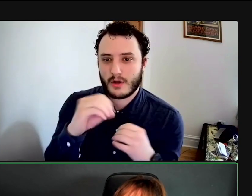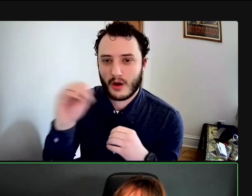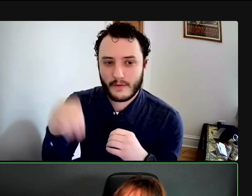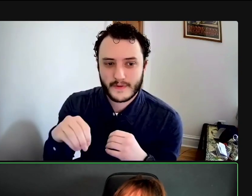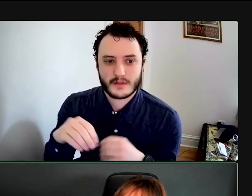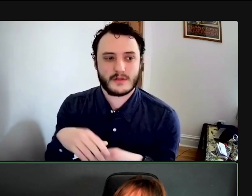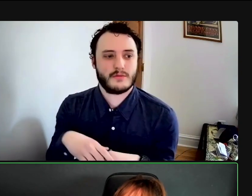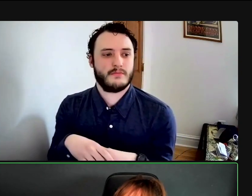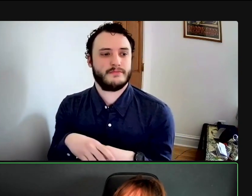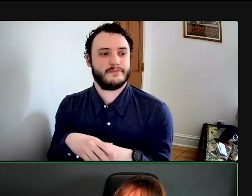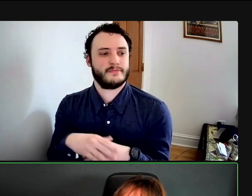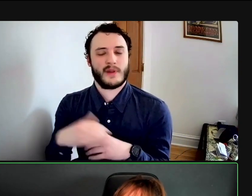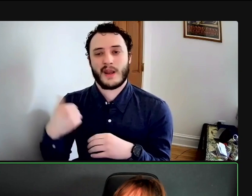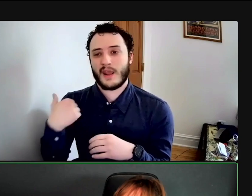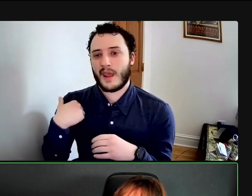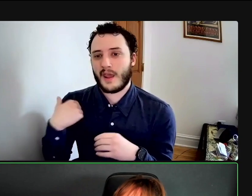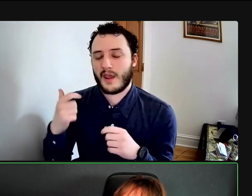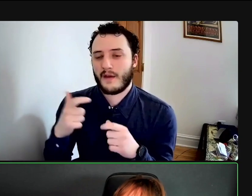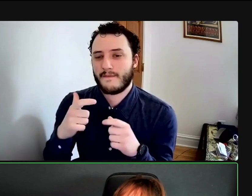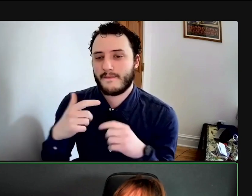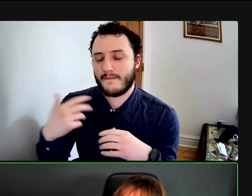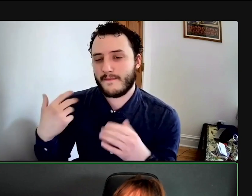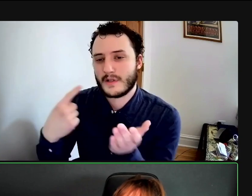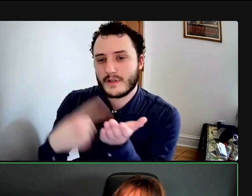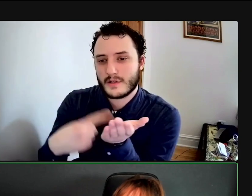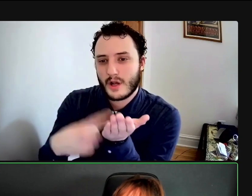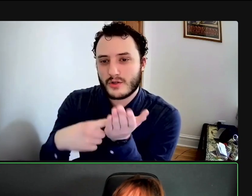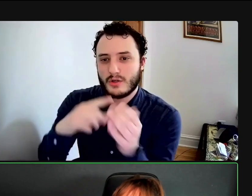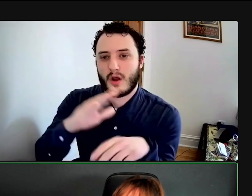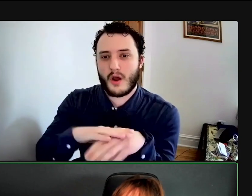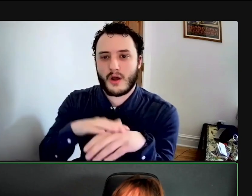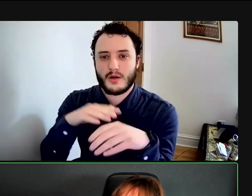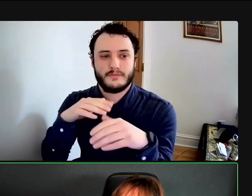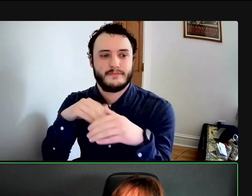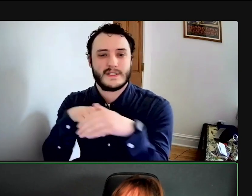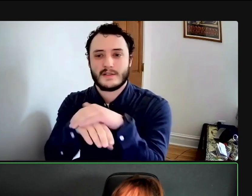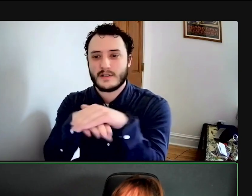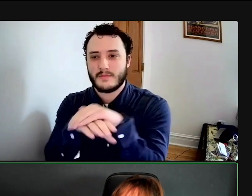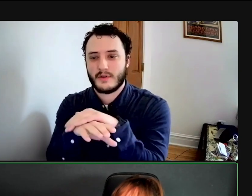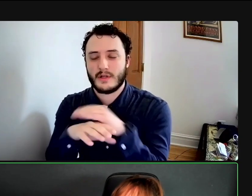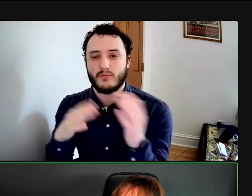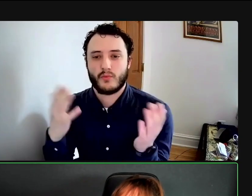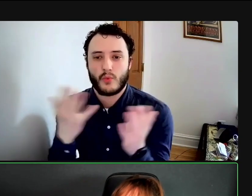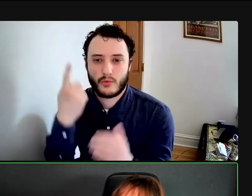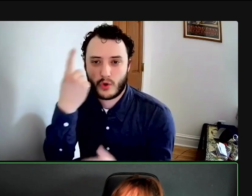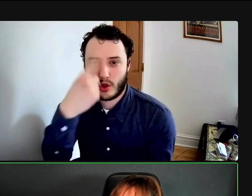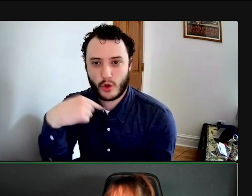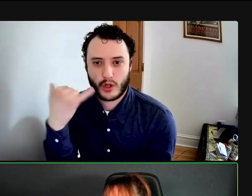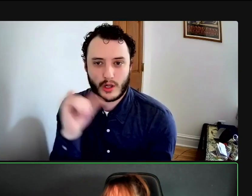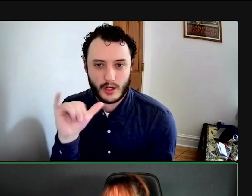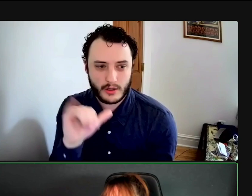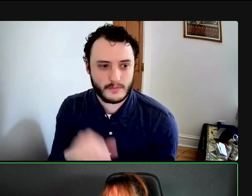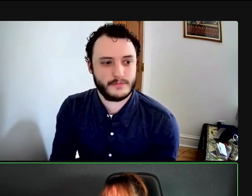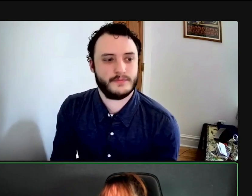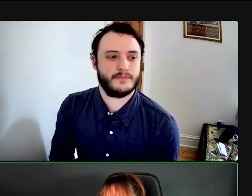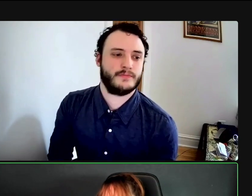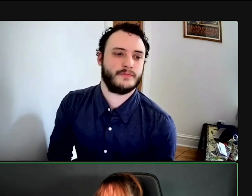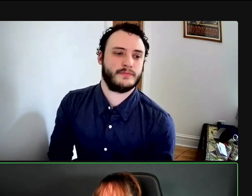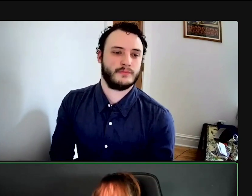It's important that disability services office have a connection with the office that manages